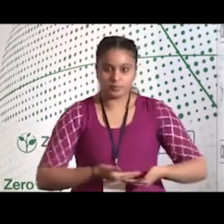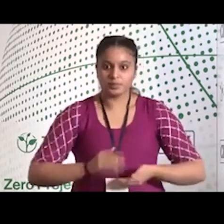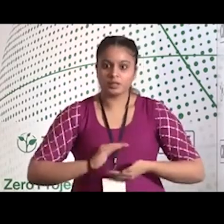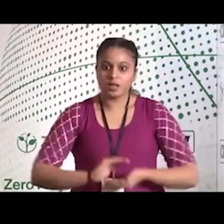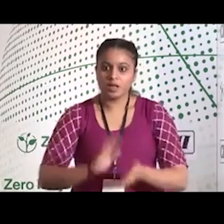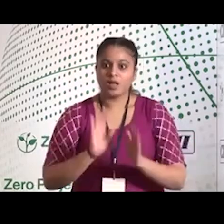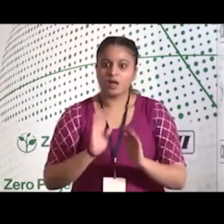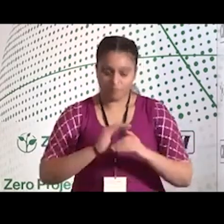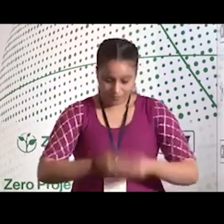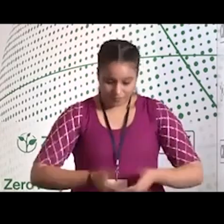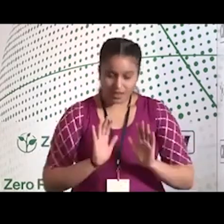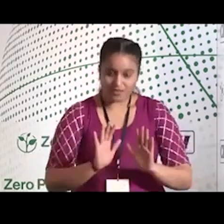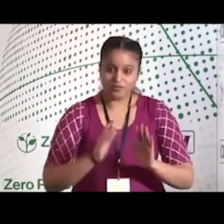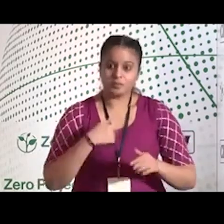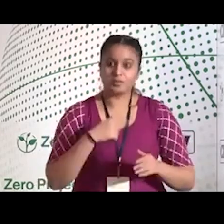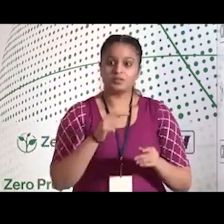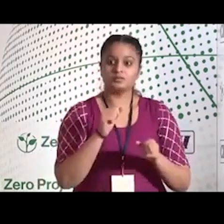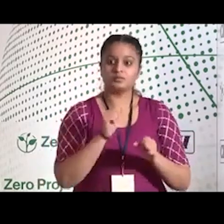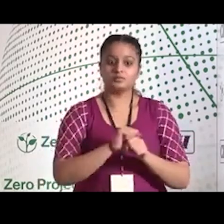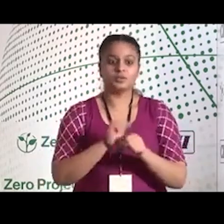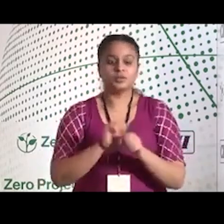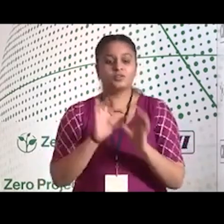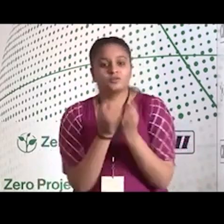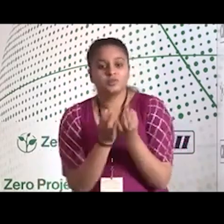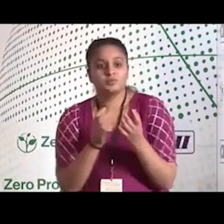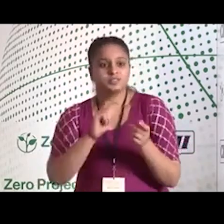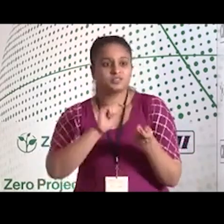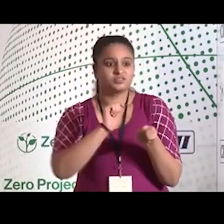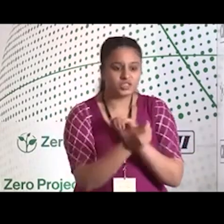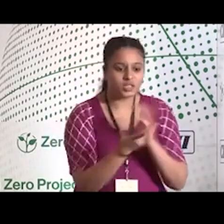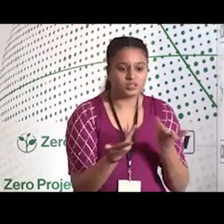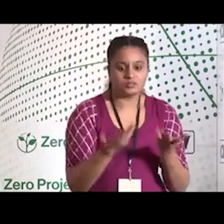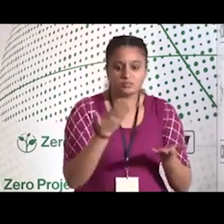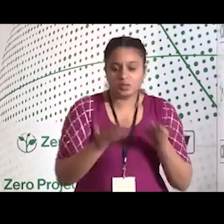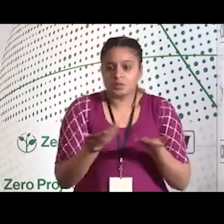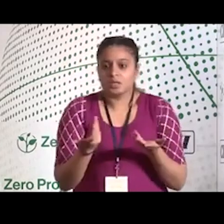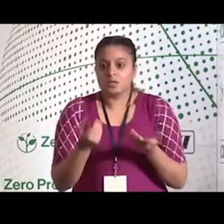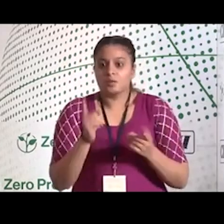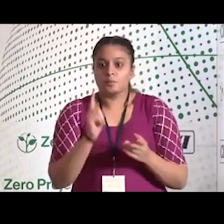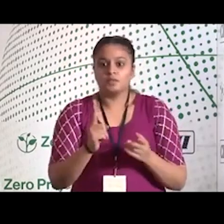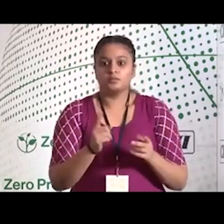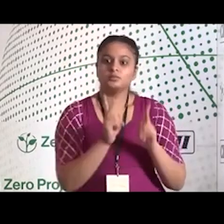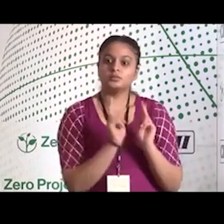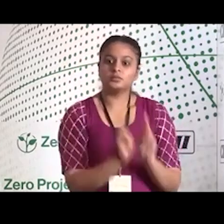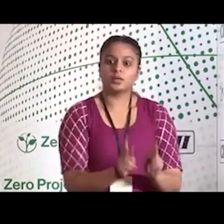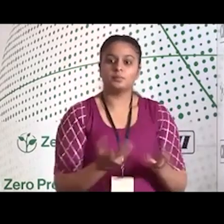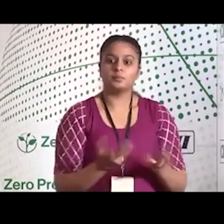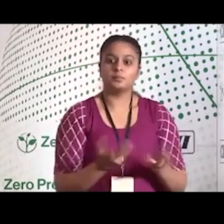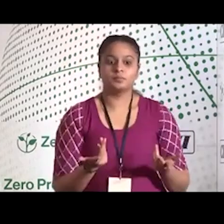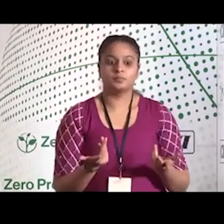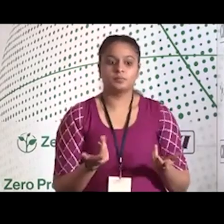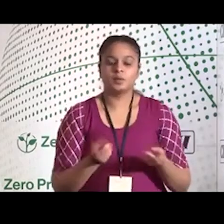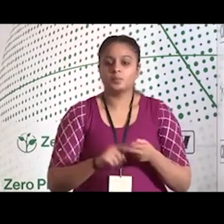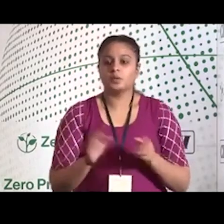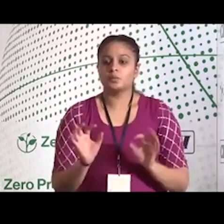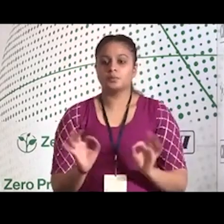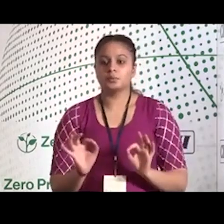That will change the family dynamics and people will work towards supporting her. But none of that happened.